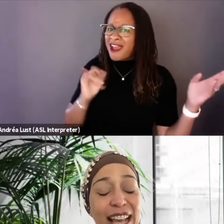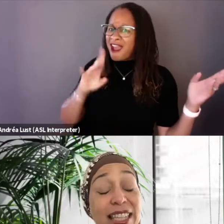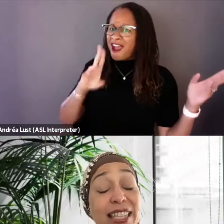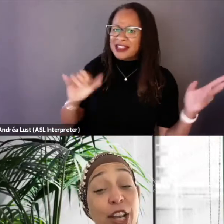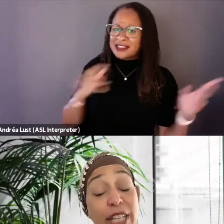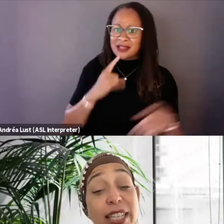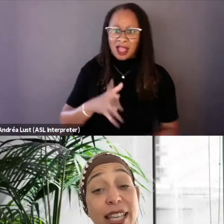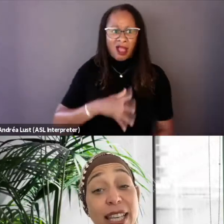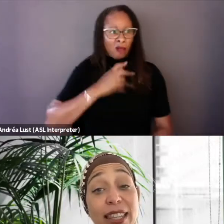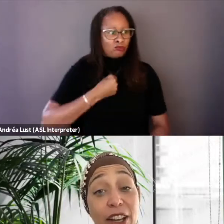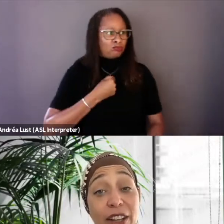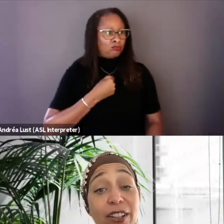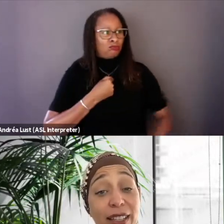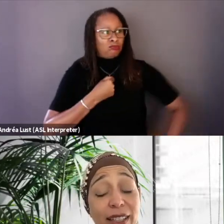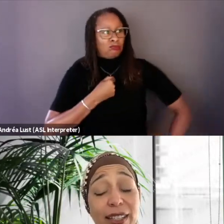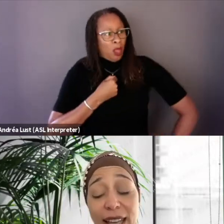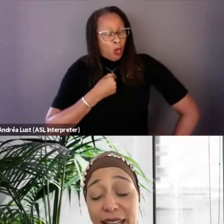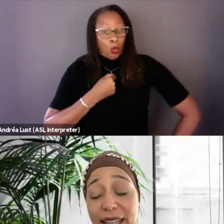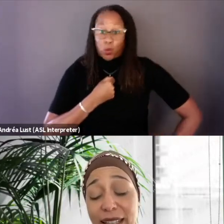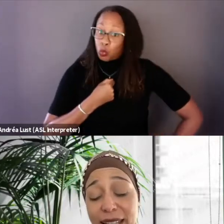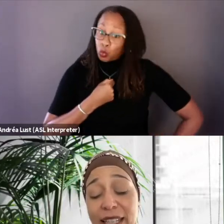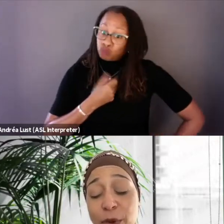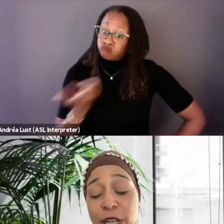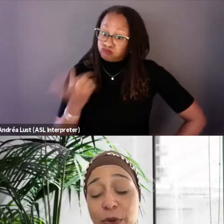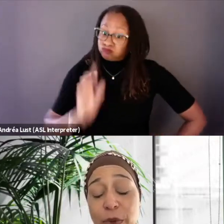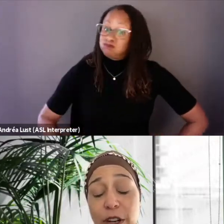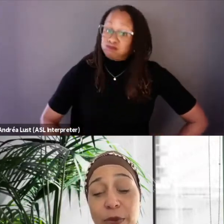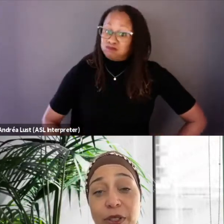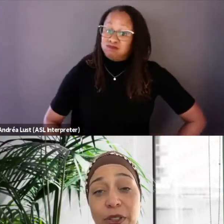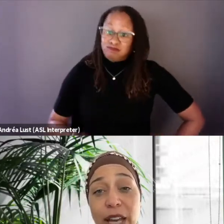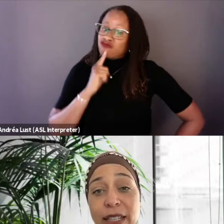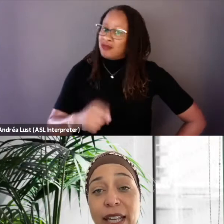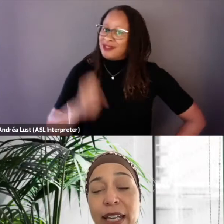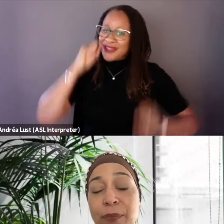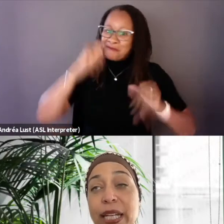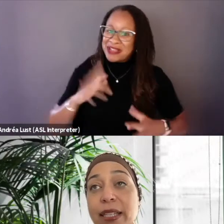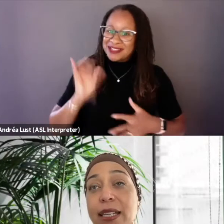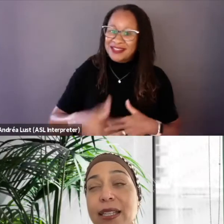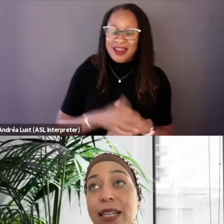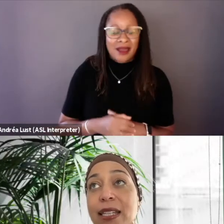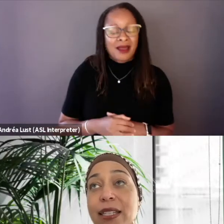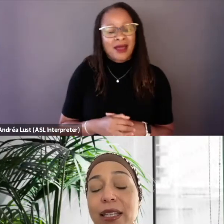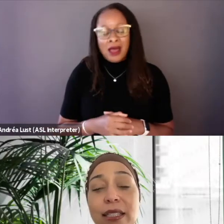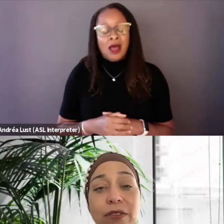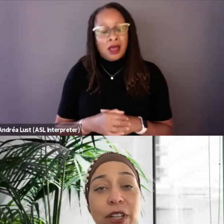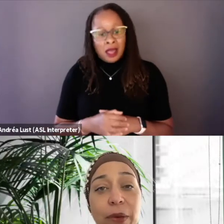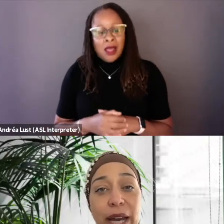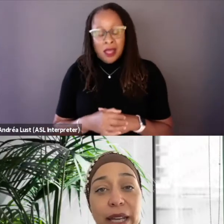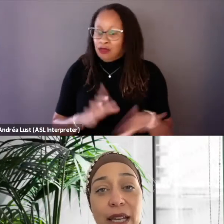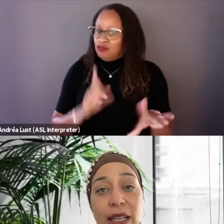Necessary to sit there. Yeah. It's pretty remarkable, but it does, it is indicative of the mindset